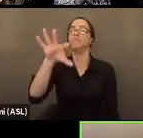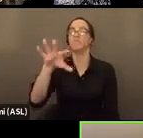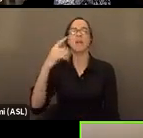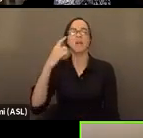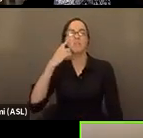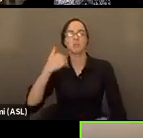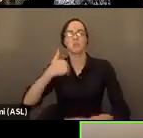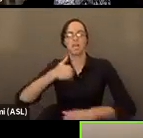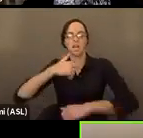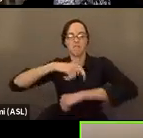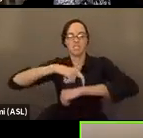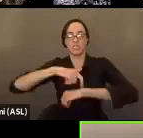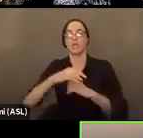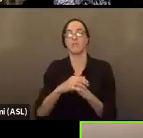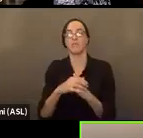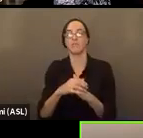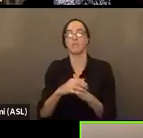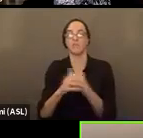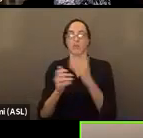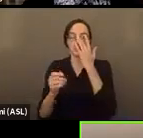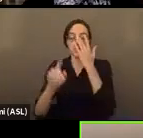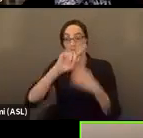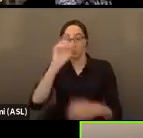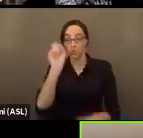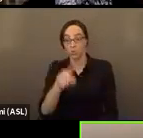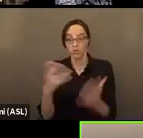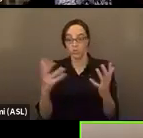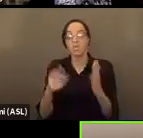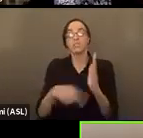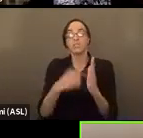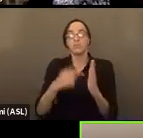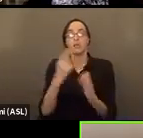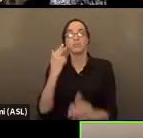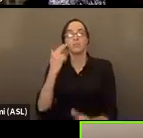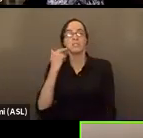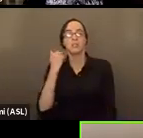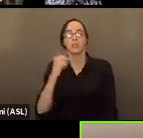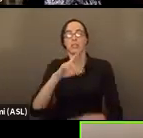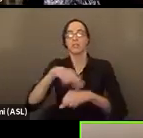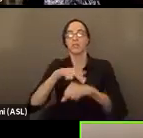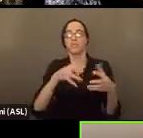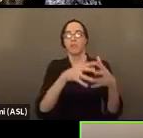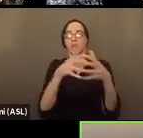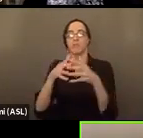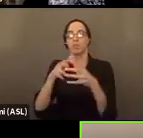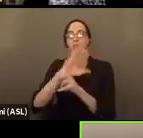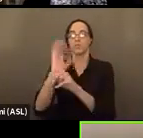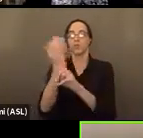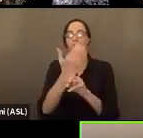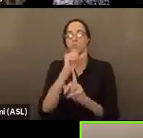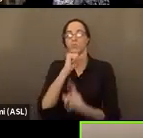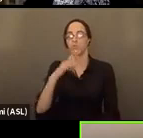hispanic and native american cultures don't feel welcome or safe going to shelters or evacuation